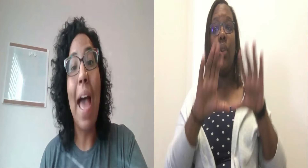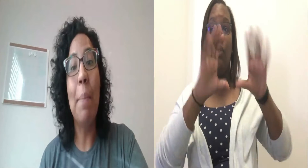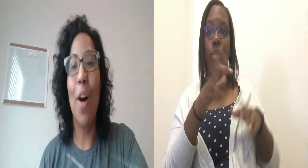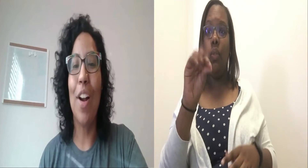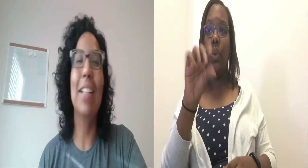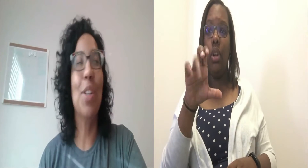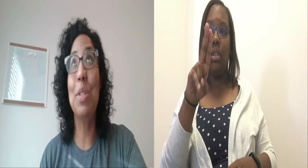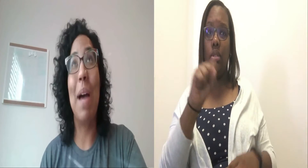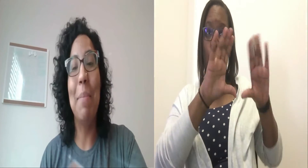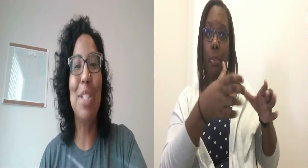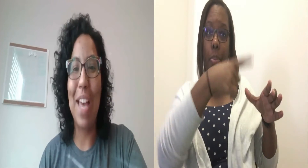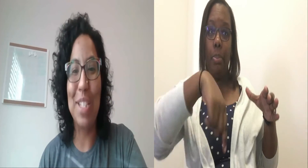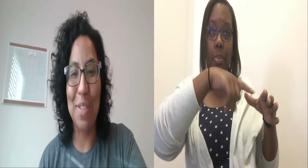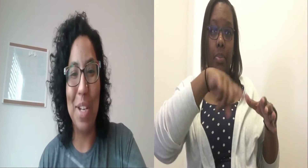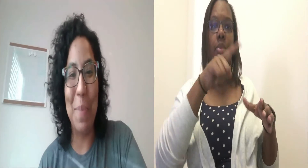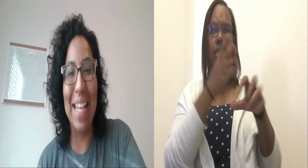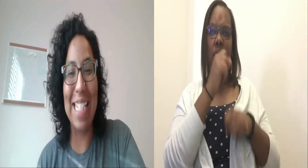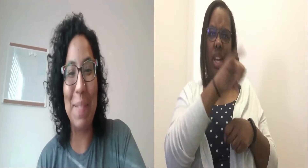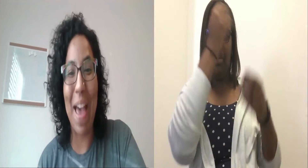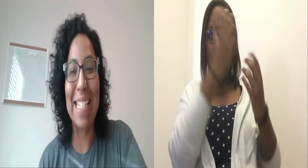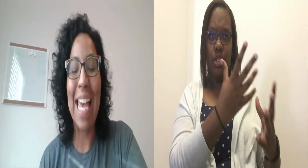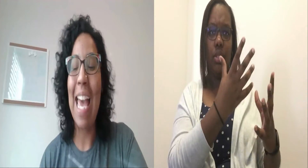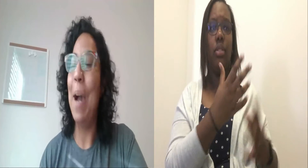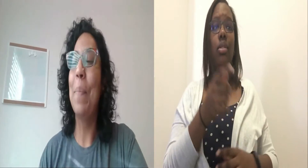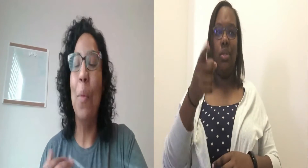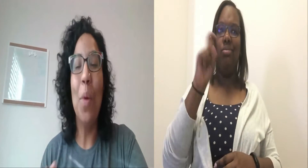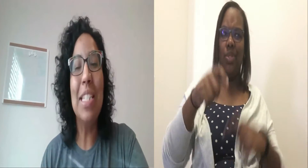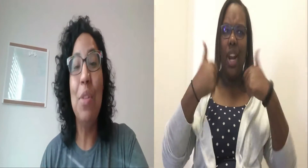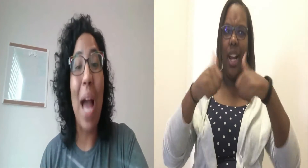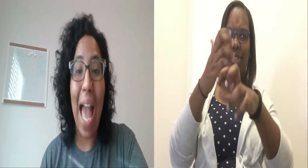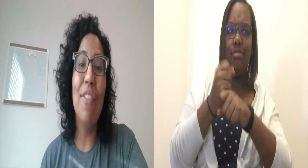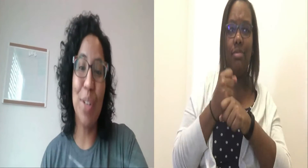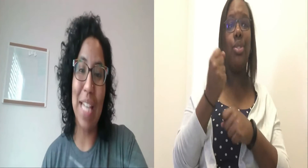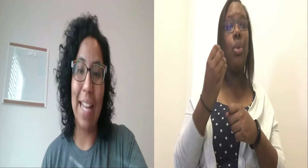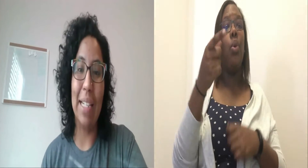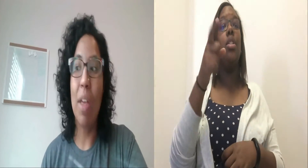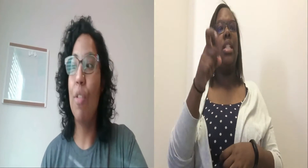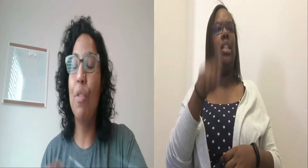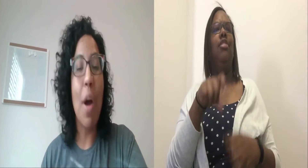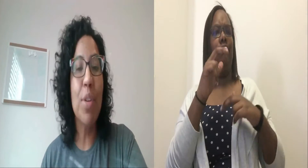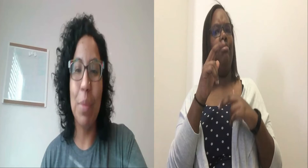that part goes by much faster than you might expect once you have your data from your